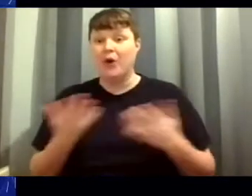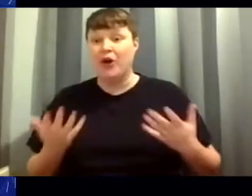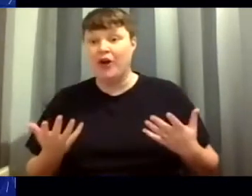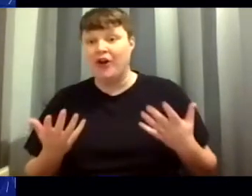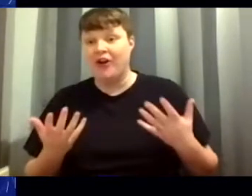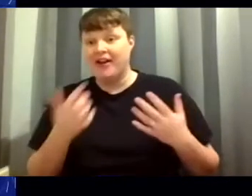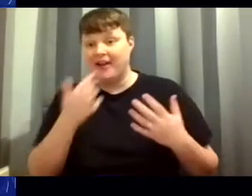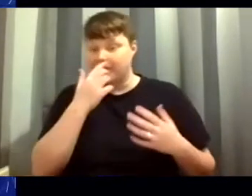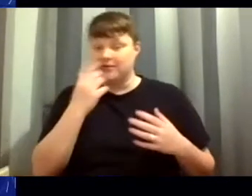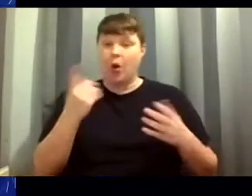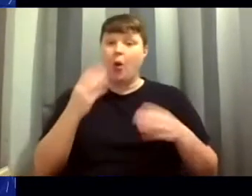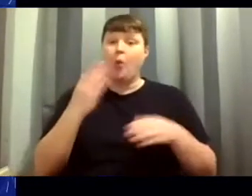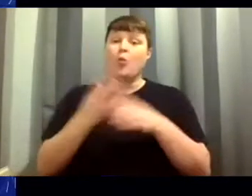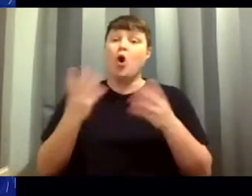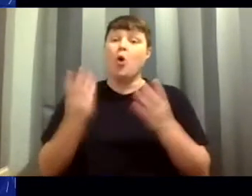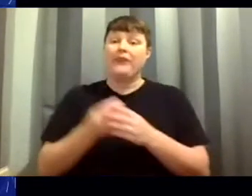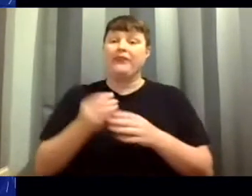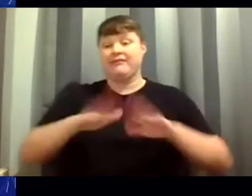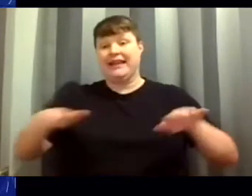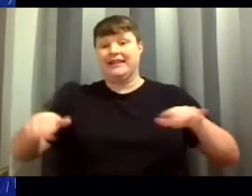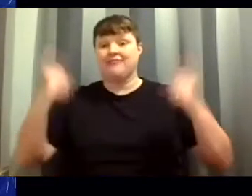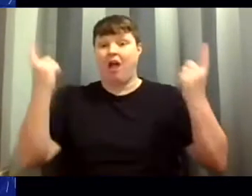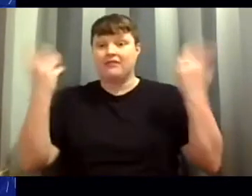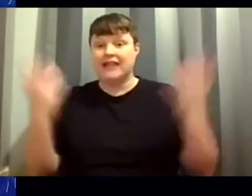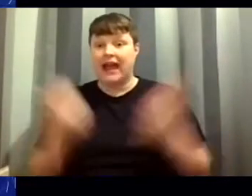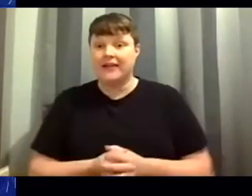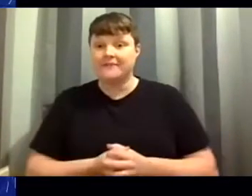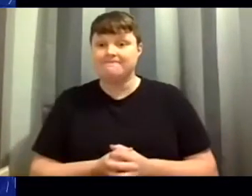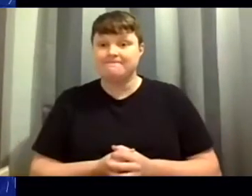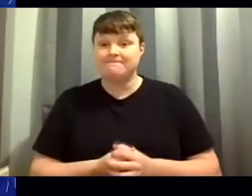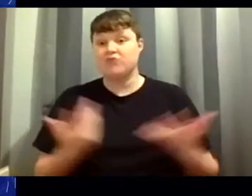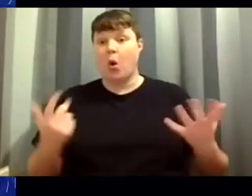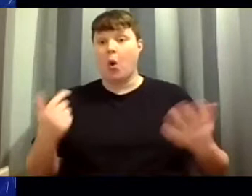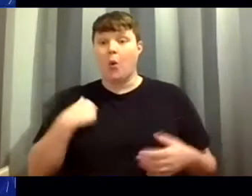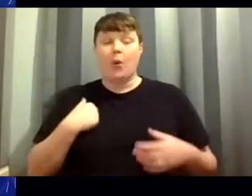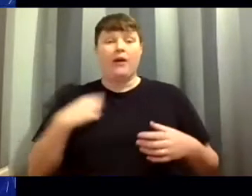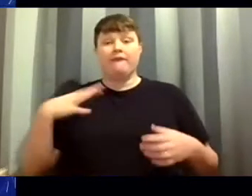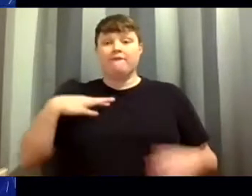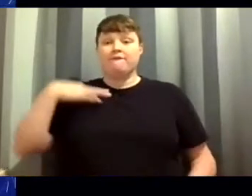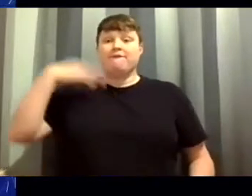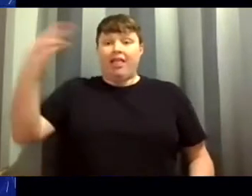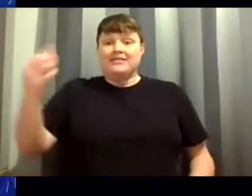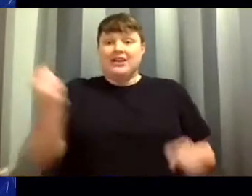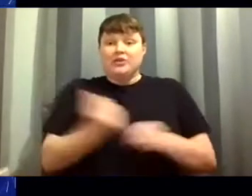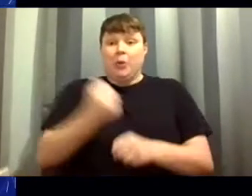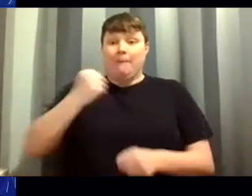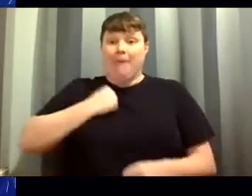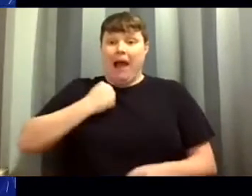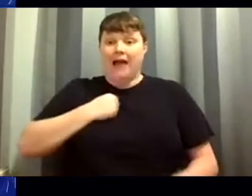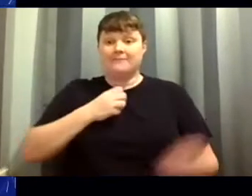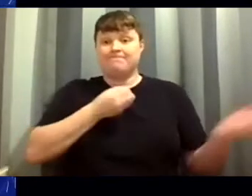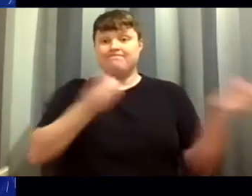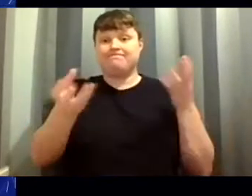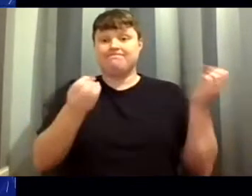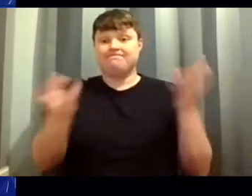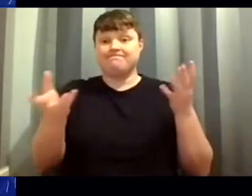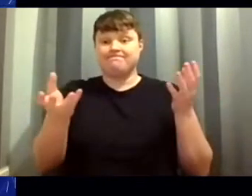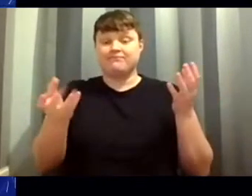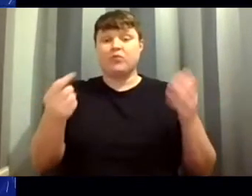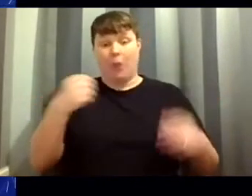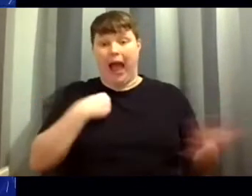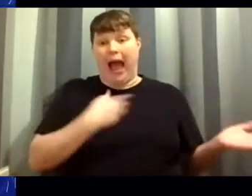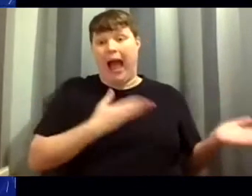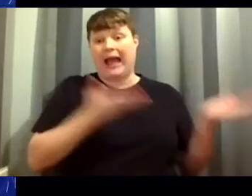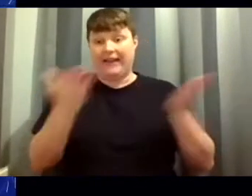holidays) so I volunteered to do the talk. So, this is the talk that I gave. I tried to figure out